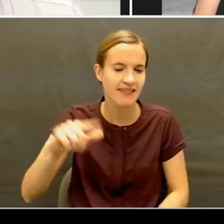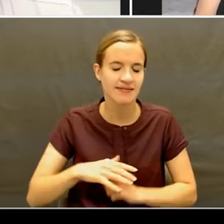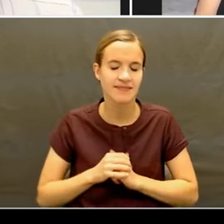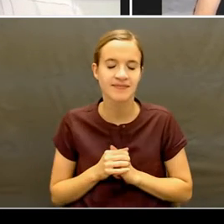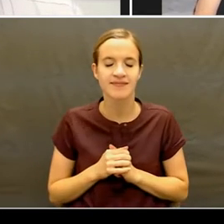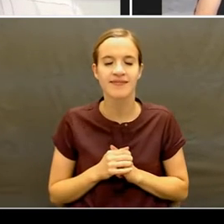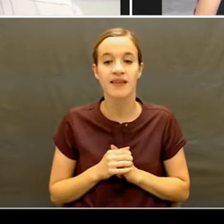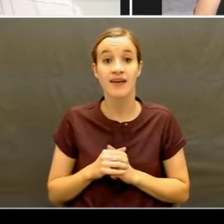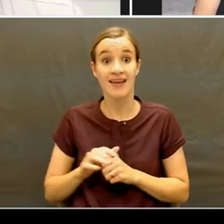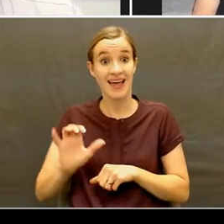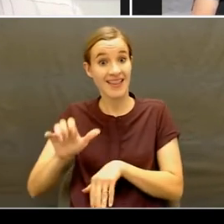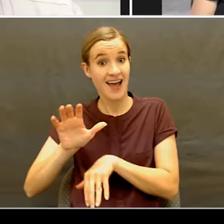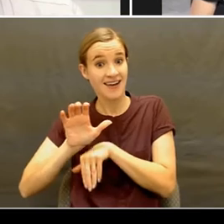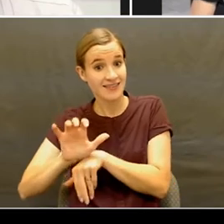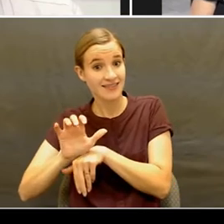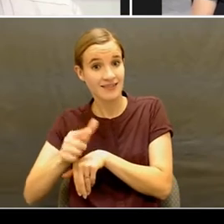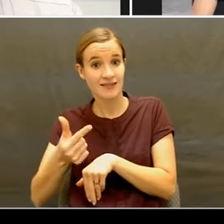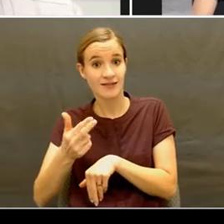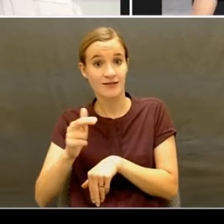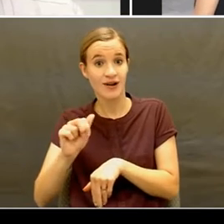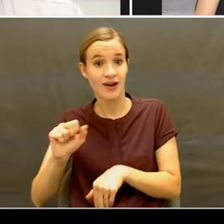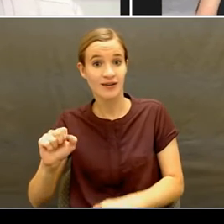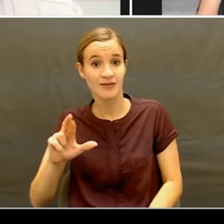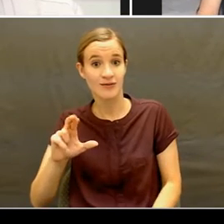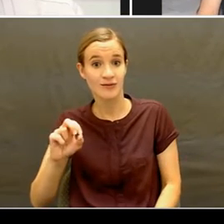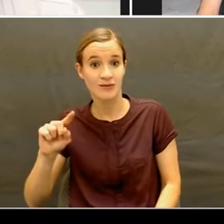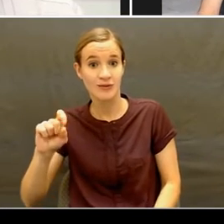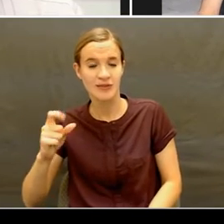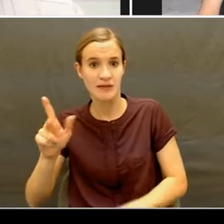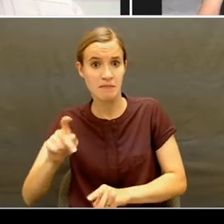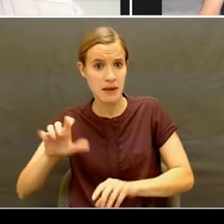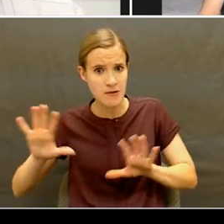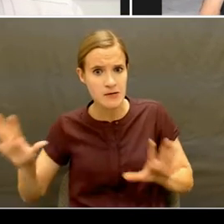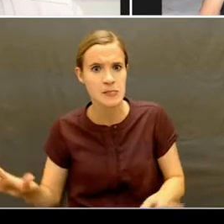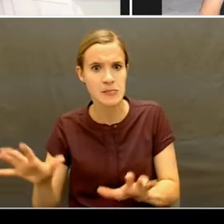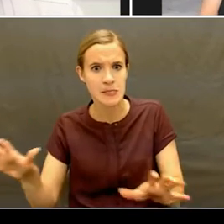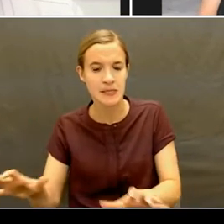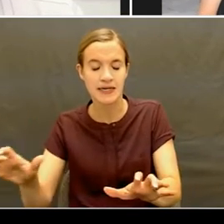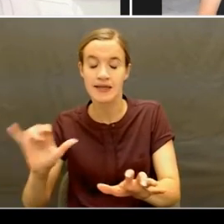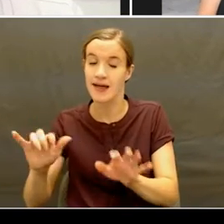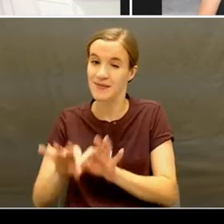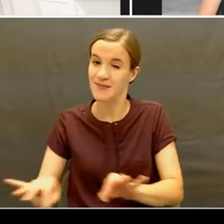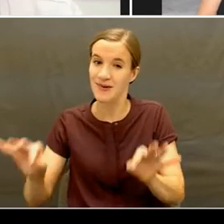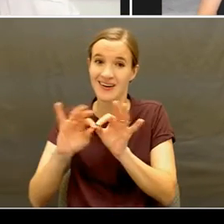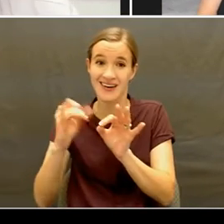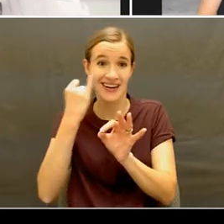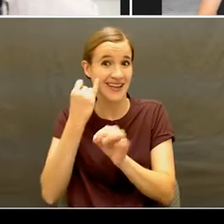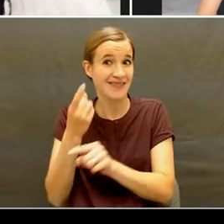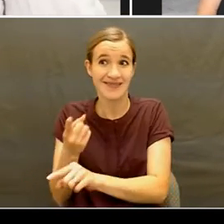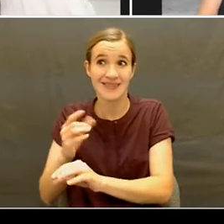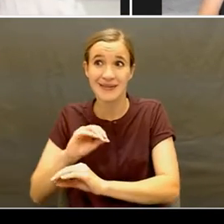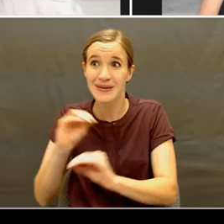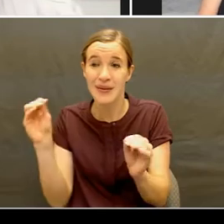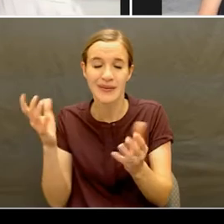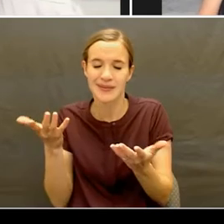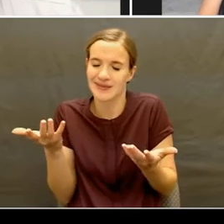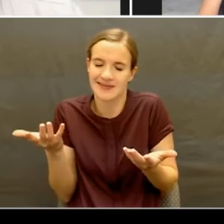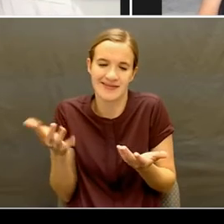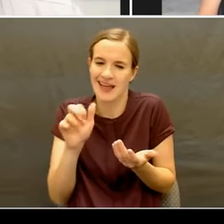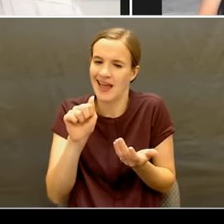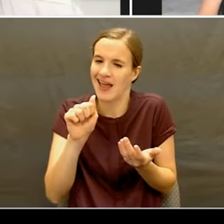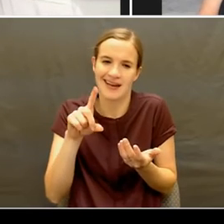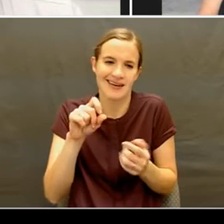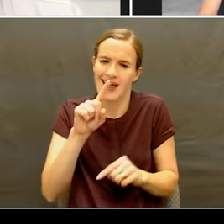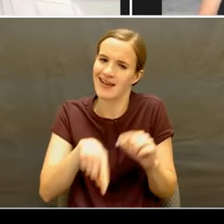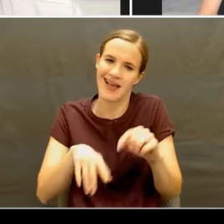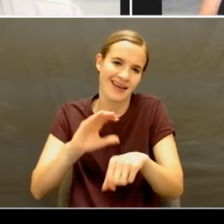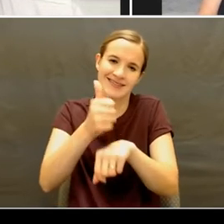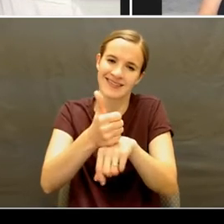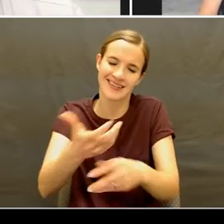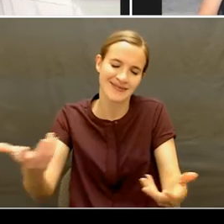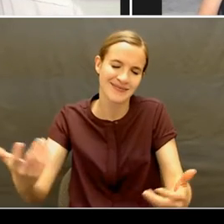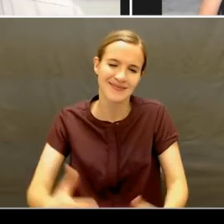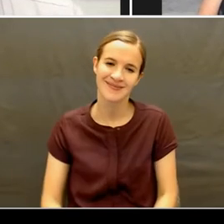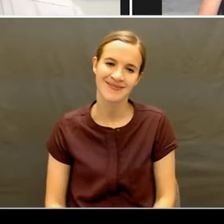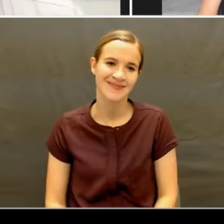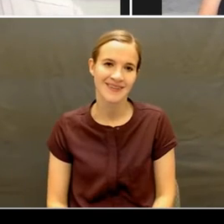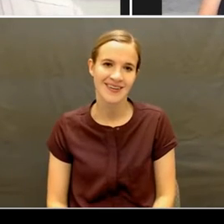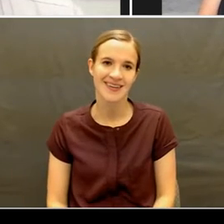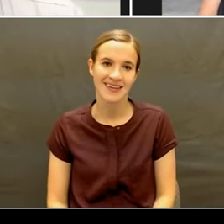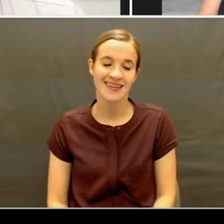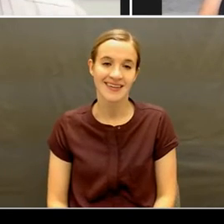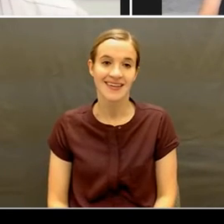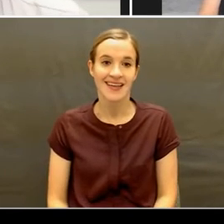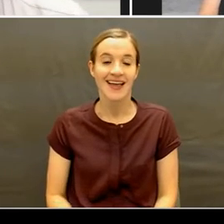happened. You know? It was it was really great. And I it was kind of what was funny about the